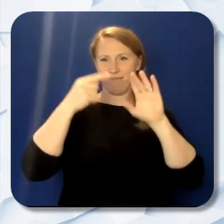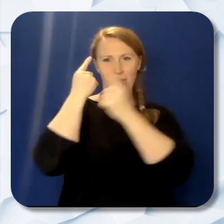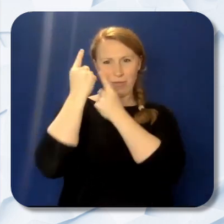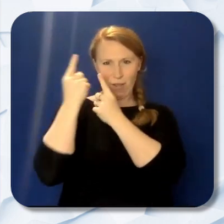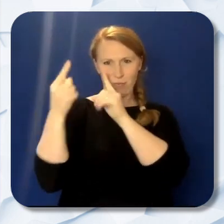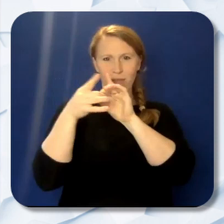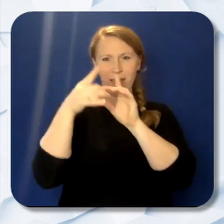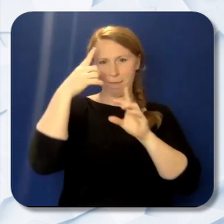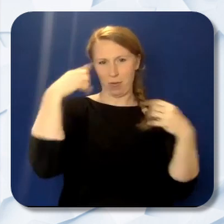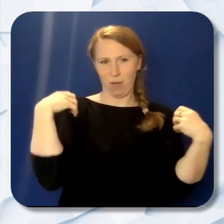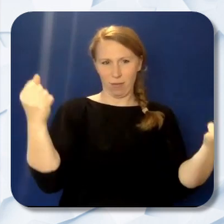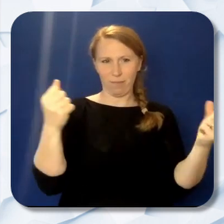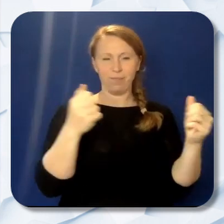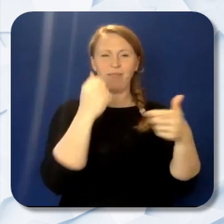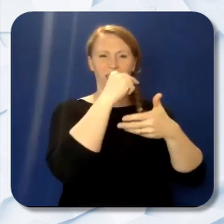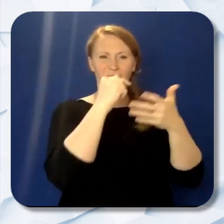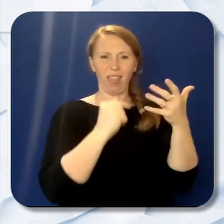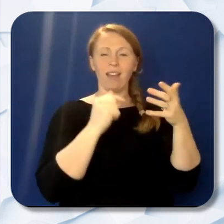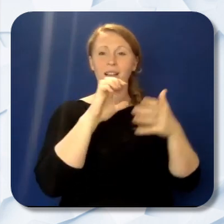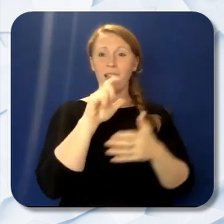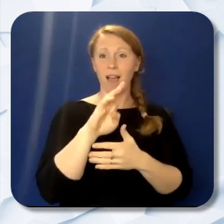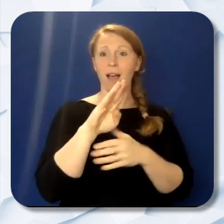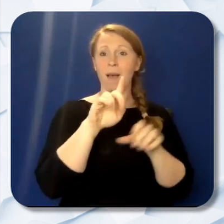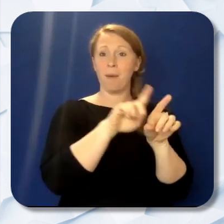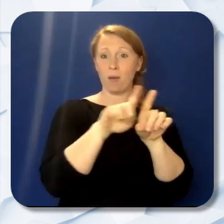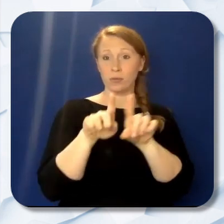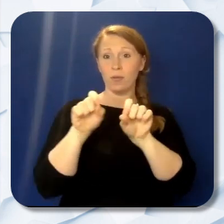and the clubs are also eligible to apply for a five-hundred-dollar mini-grant.